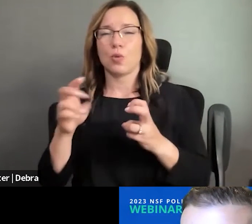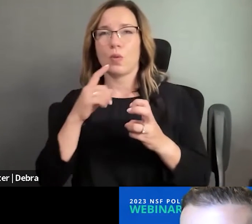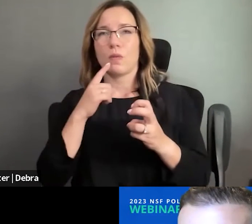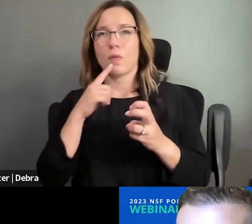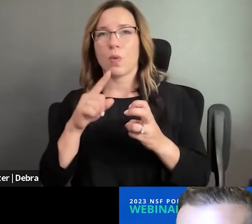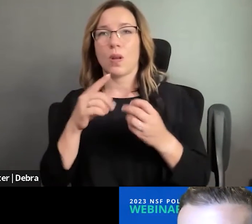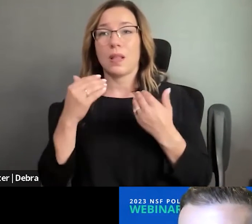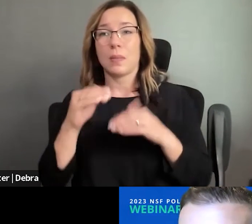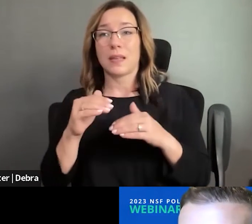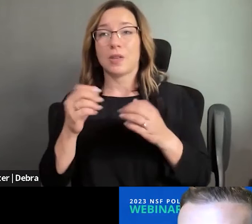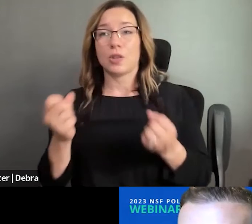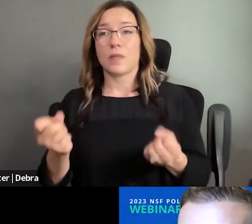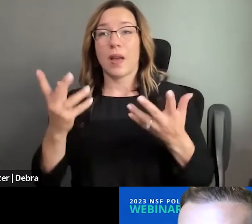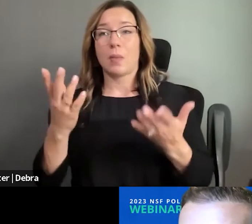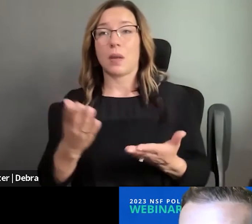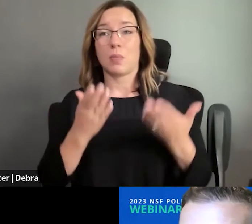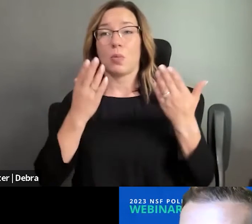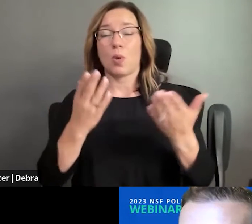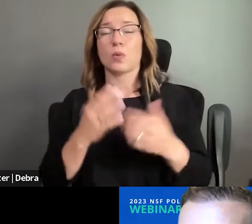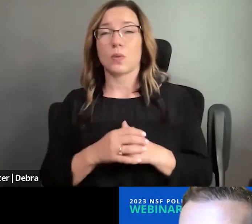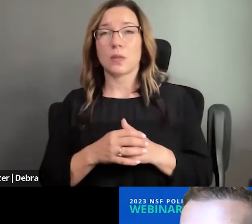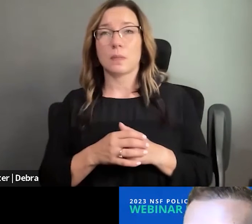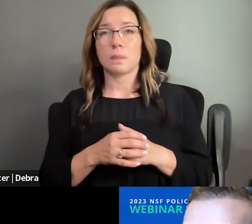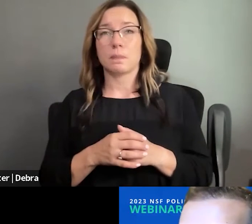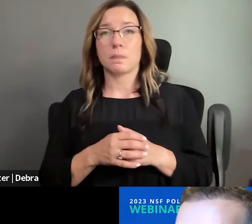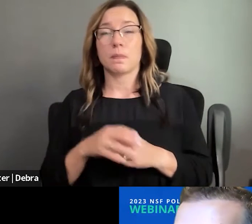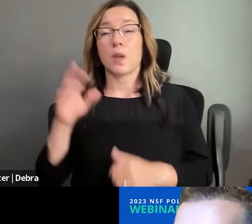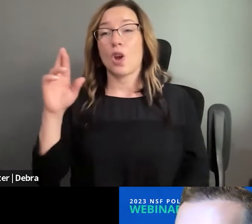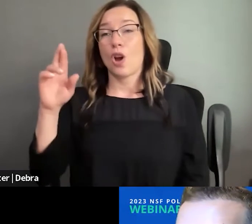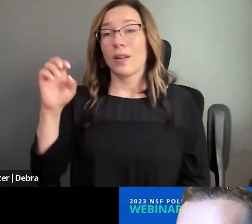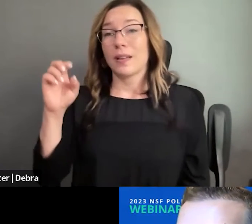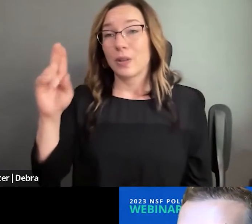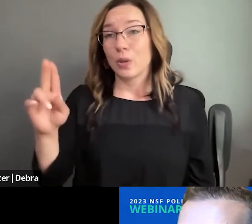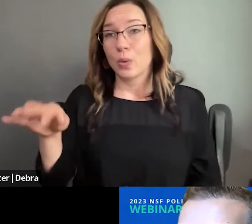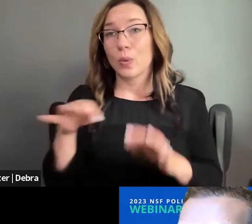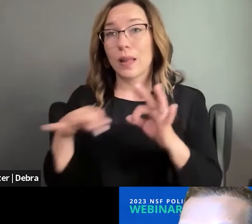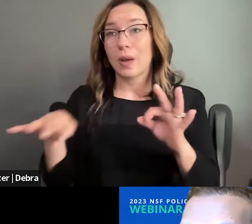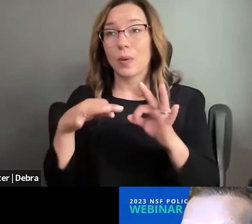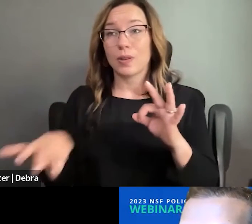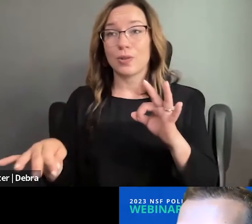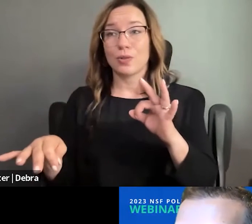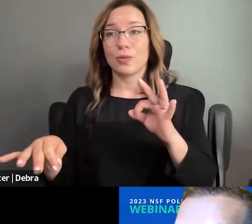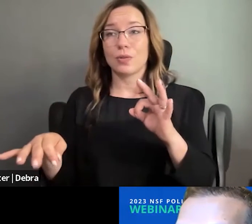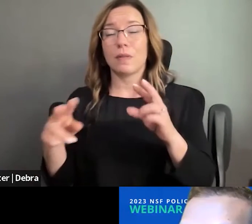the number of proposals that may be submitted. The REU language is very detailed.